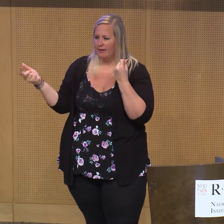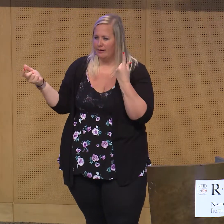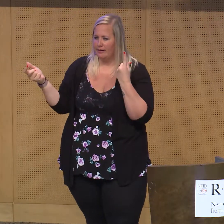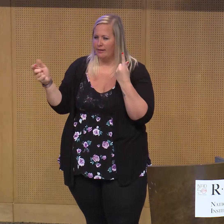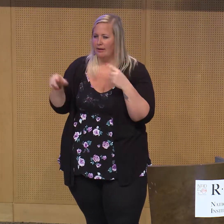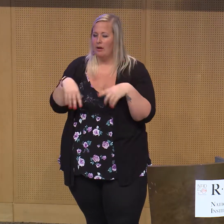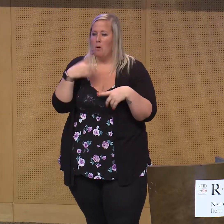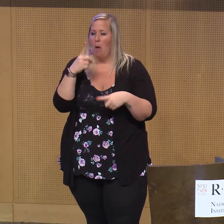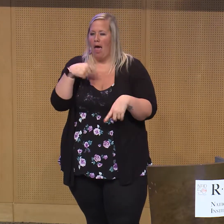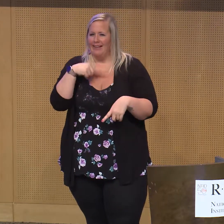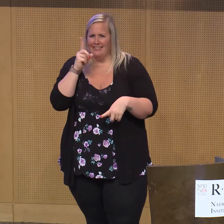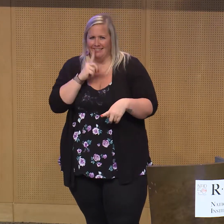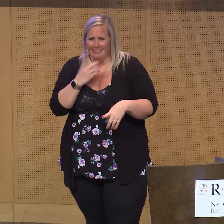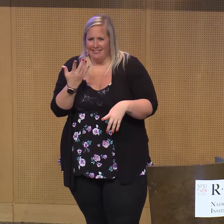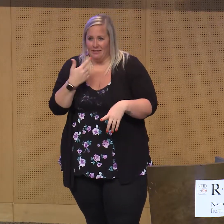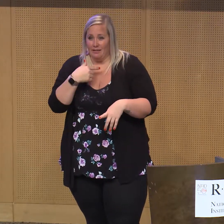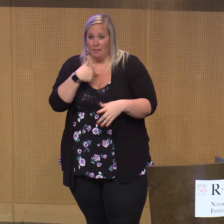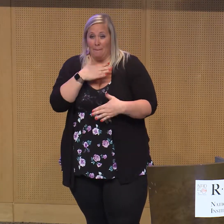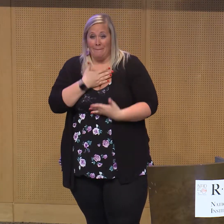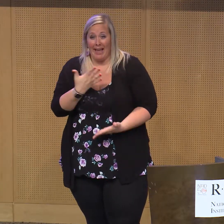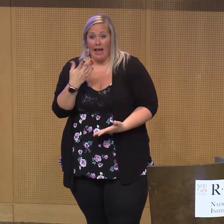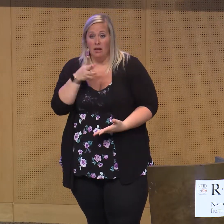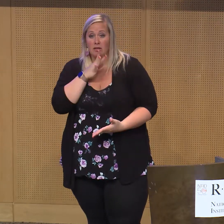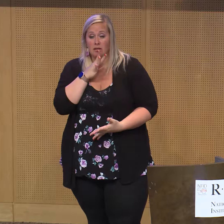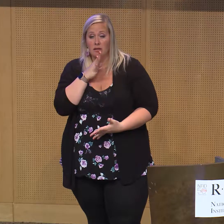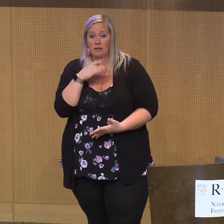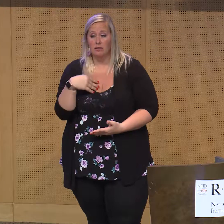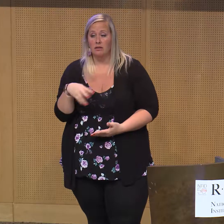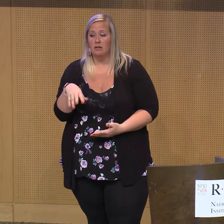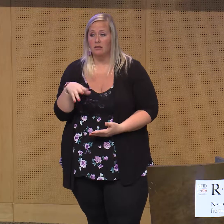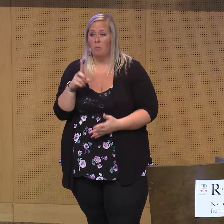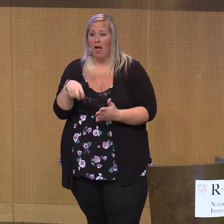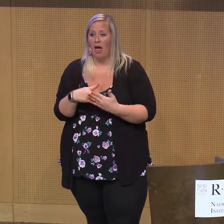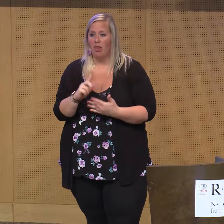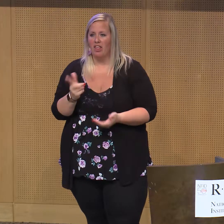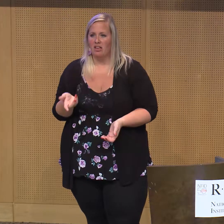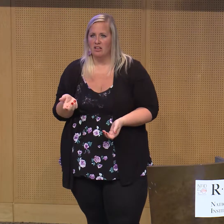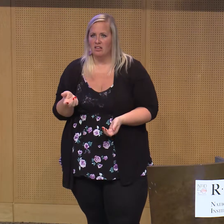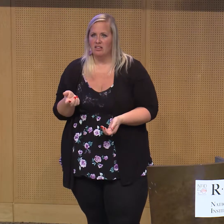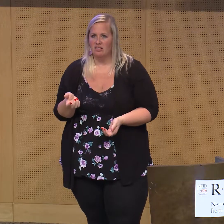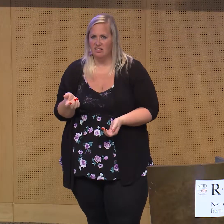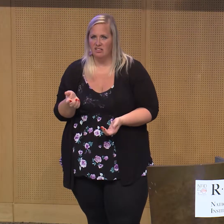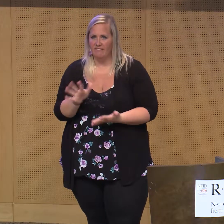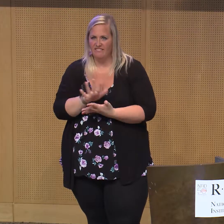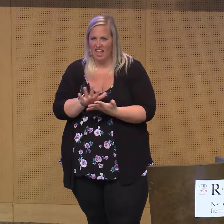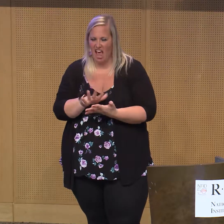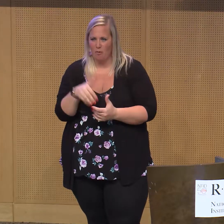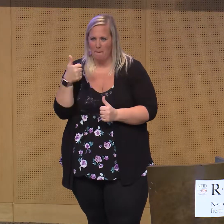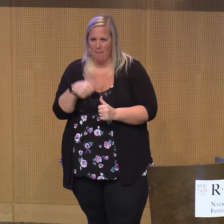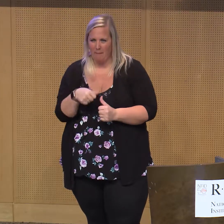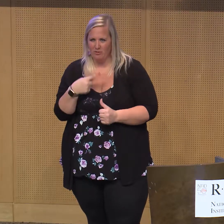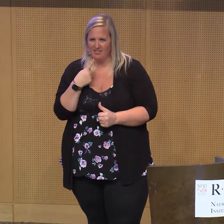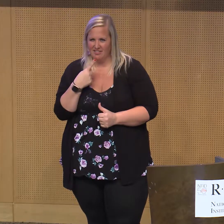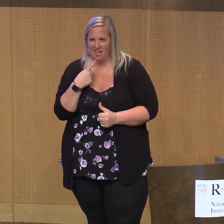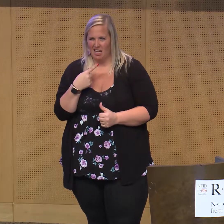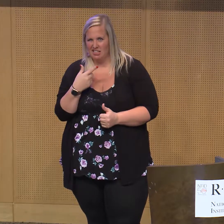It's auditory memory. But as a Deaf person, I have to admit, if someone says something to me and I'm lipreading the information,